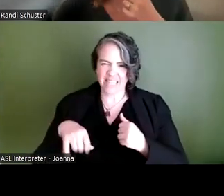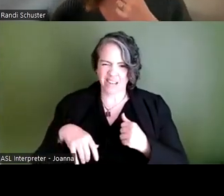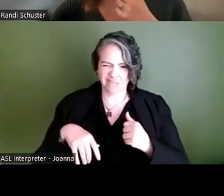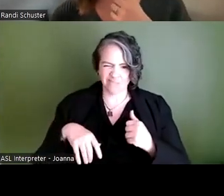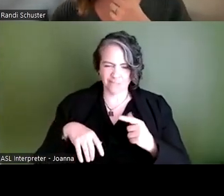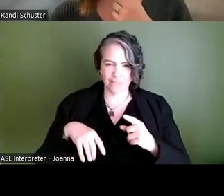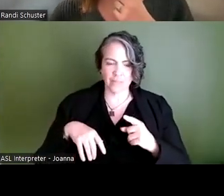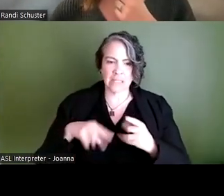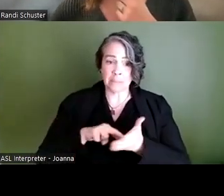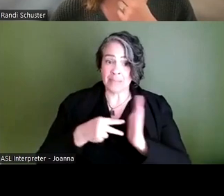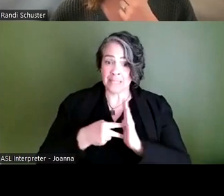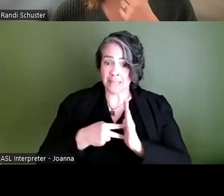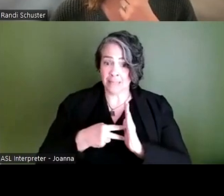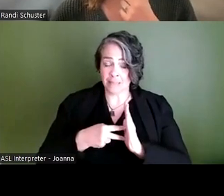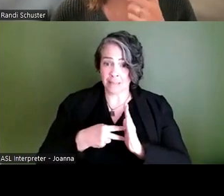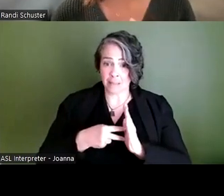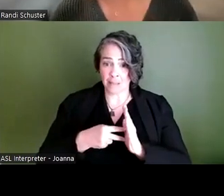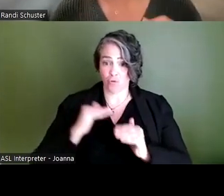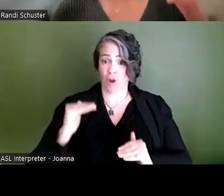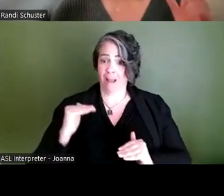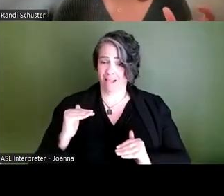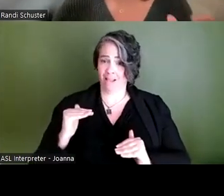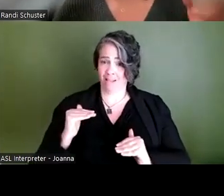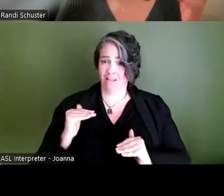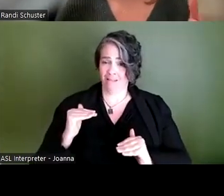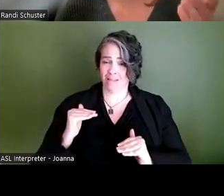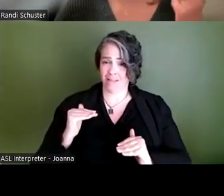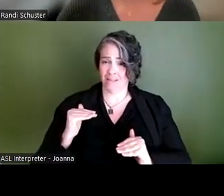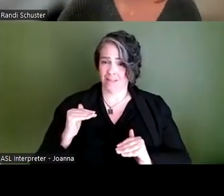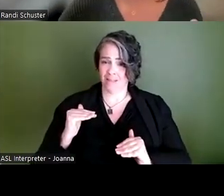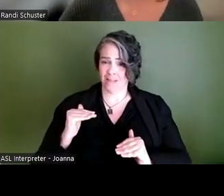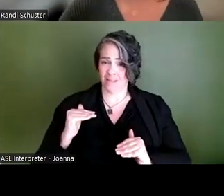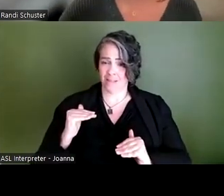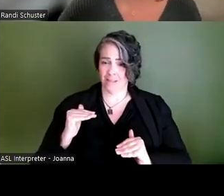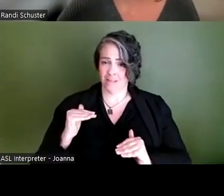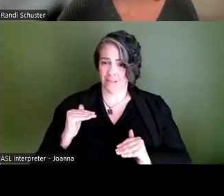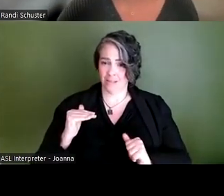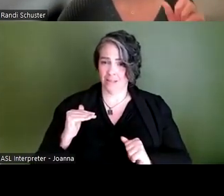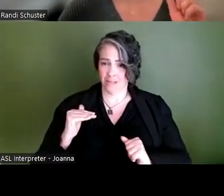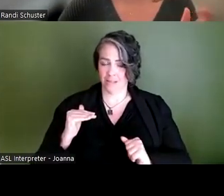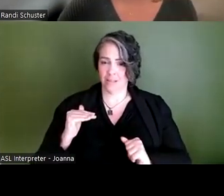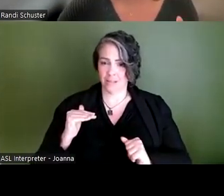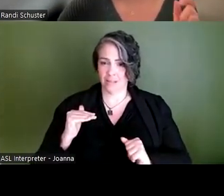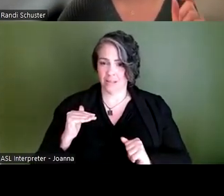space where interventions typically lower-touch interventions, shorter,